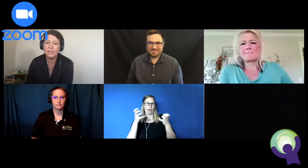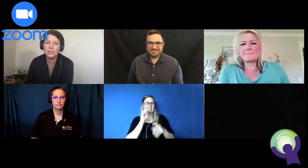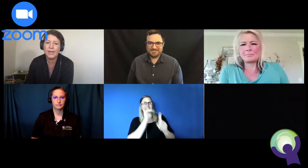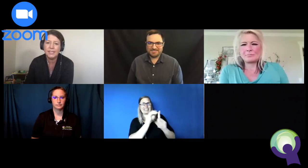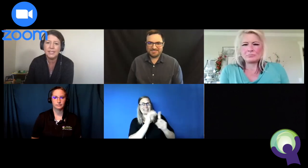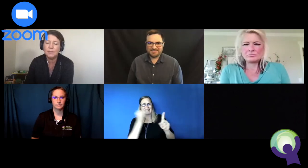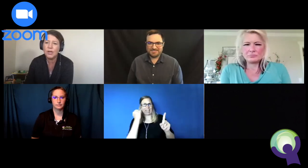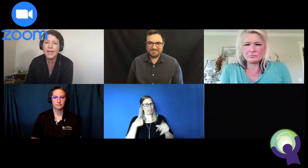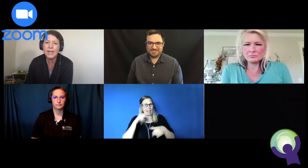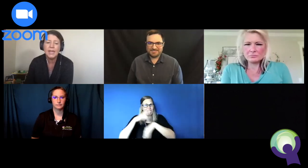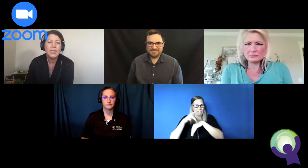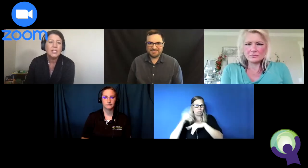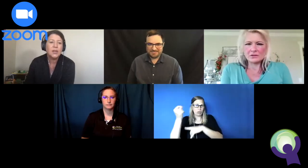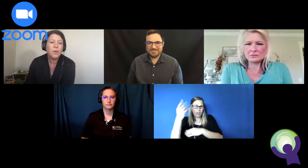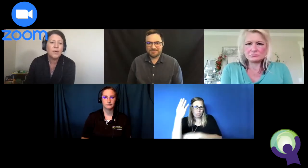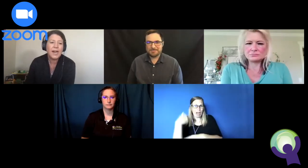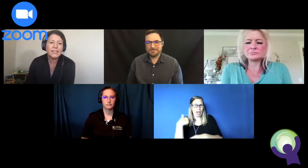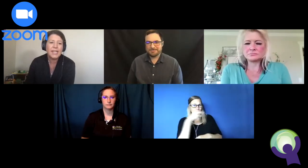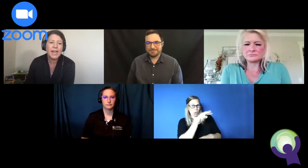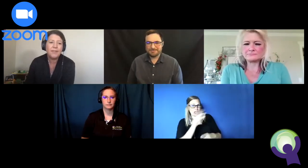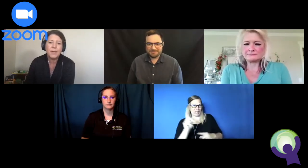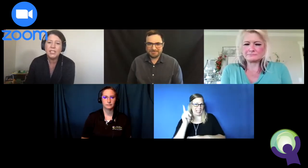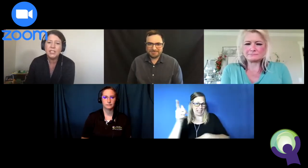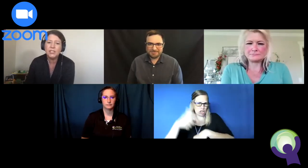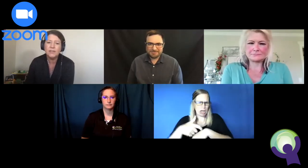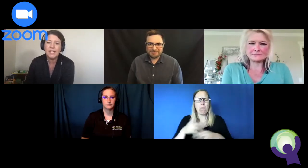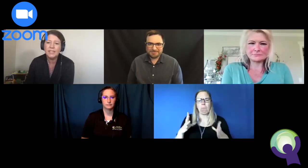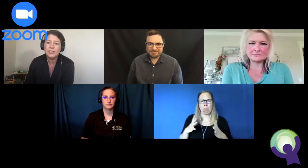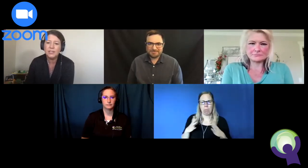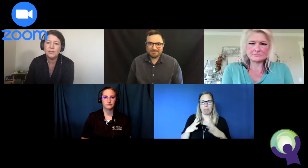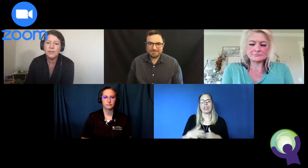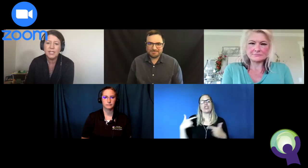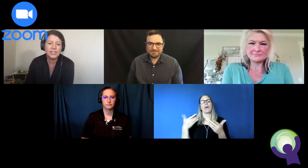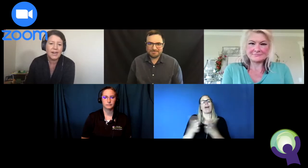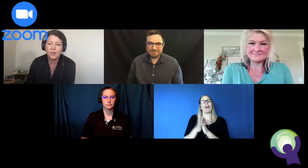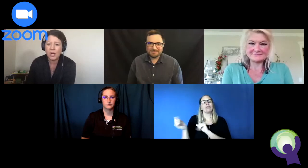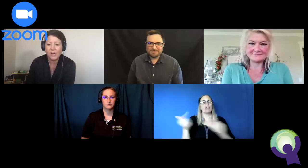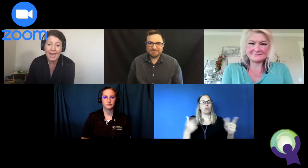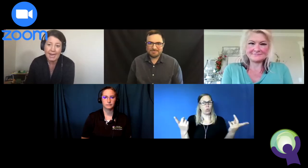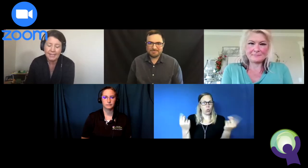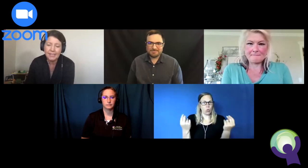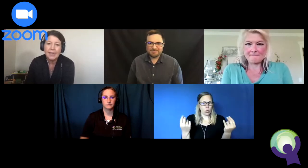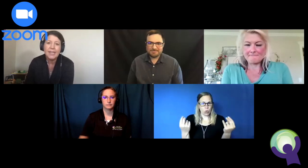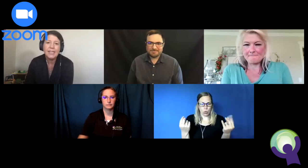to join us this morning. So what we're asking everybody to do is to, and it looks like everyone already has,